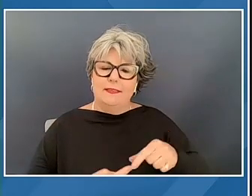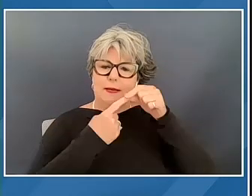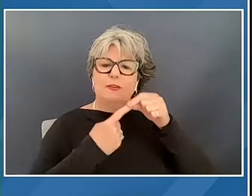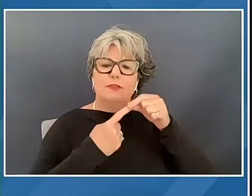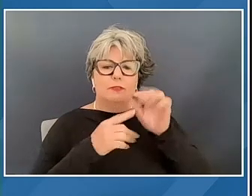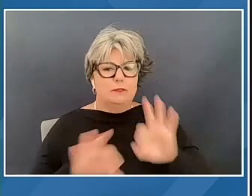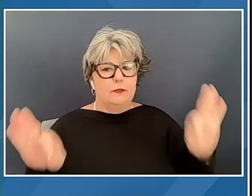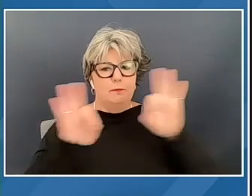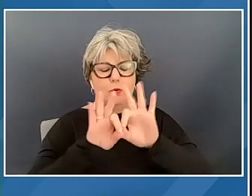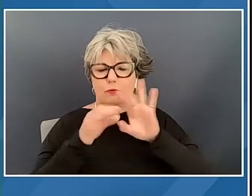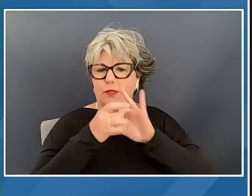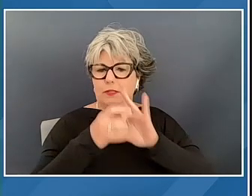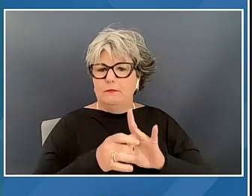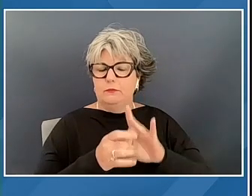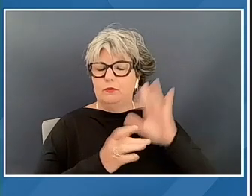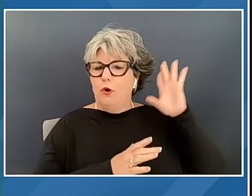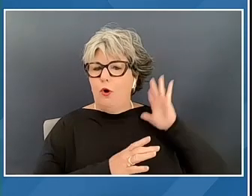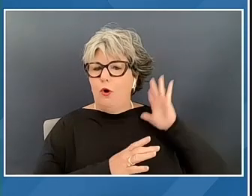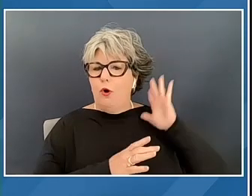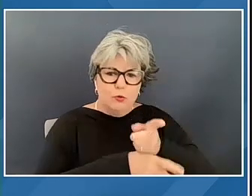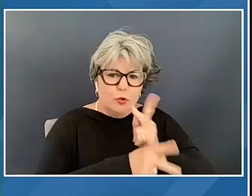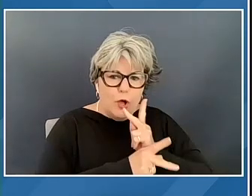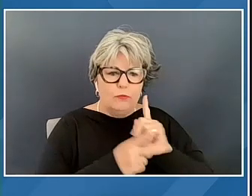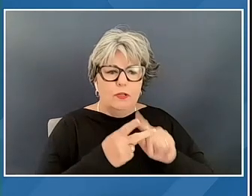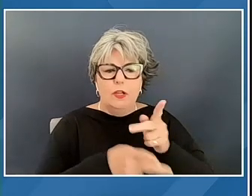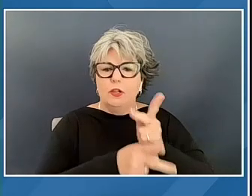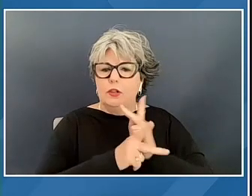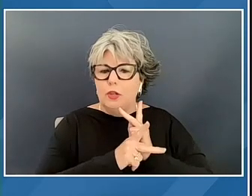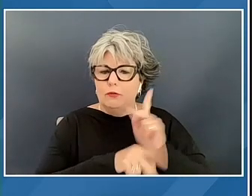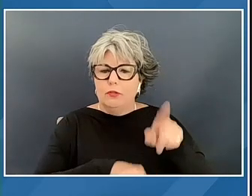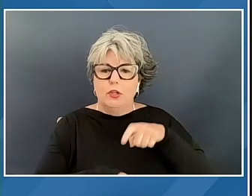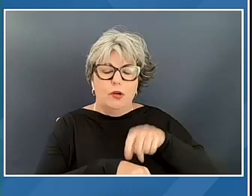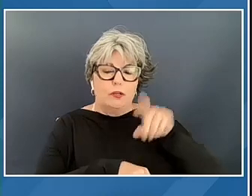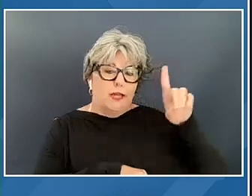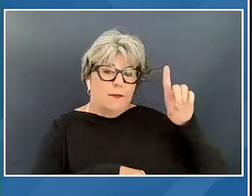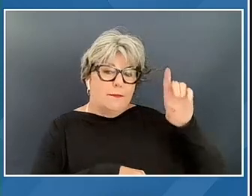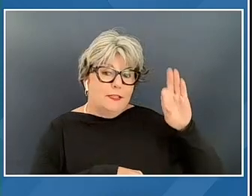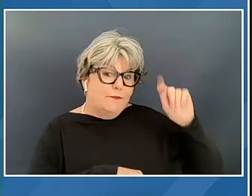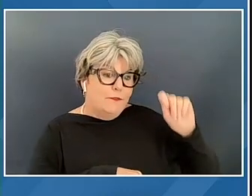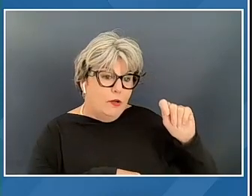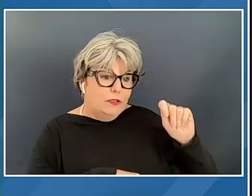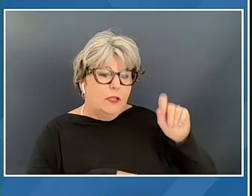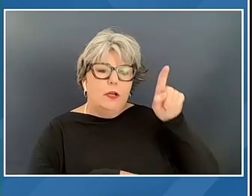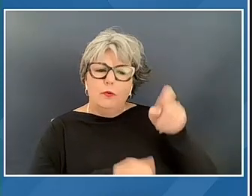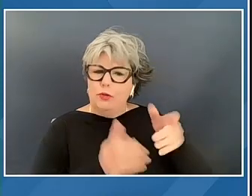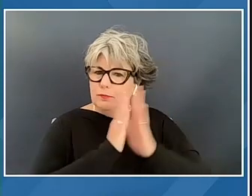older loans, loans that have spent a long time in default, and think the question we should be asking isn't the question of